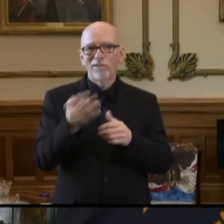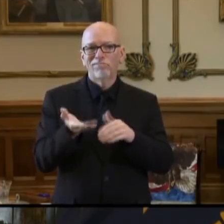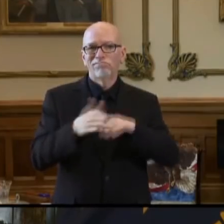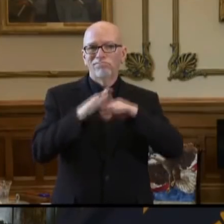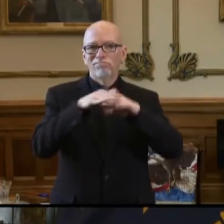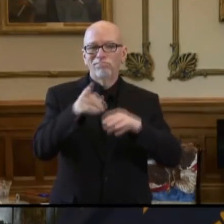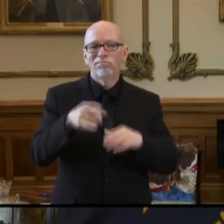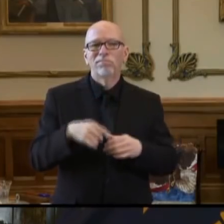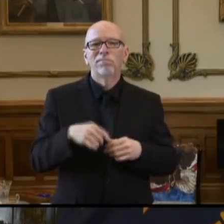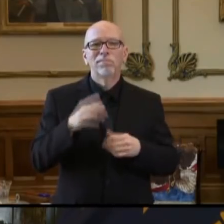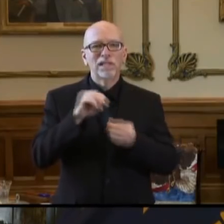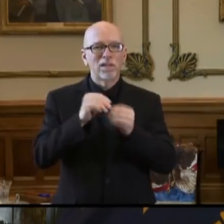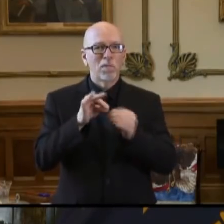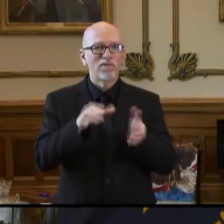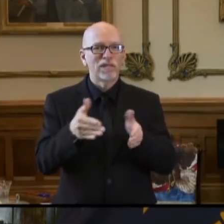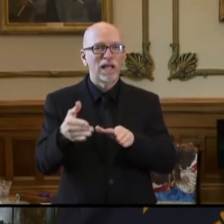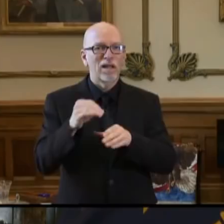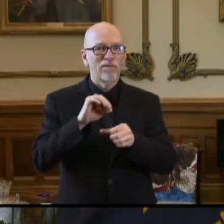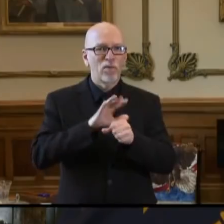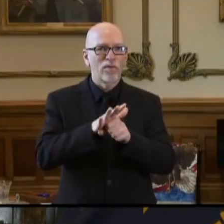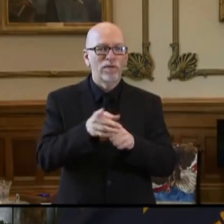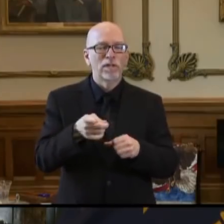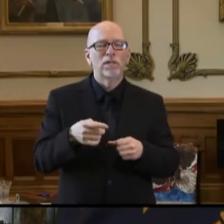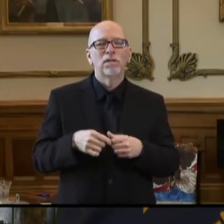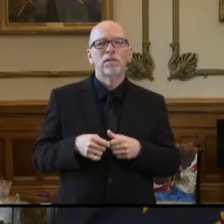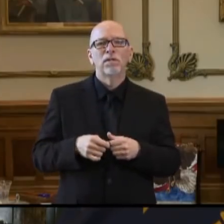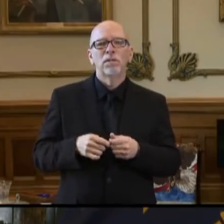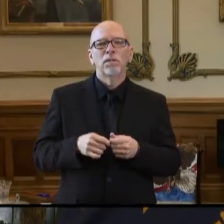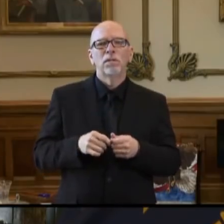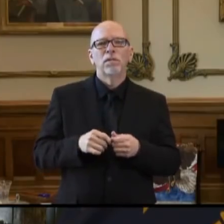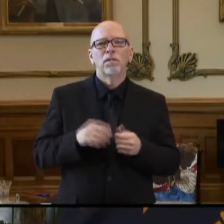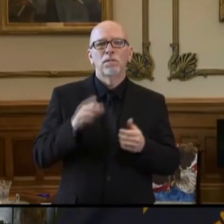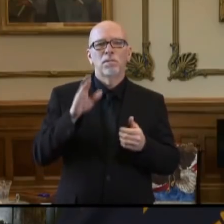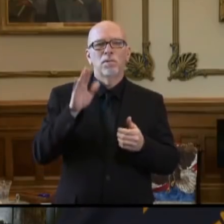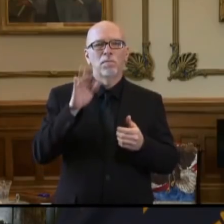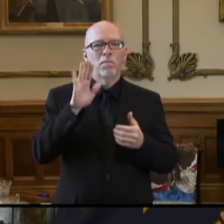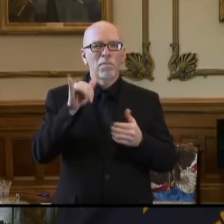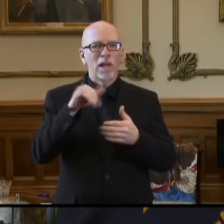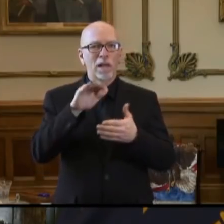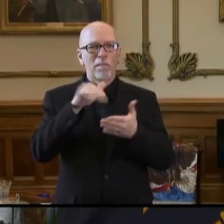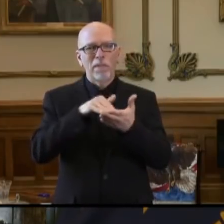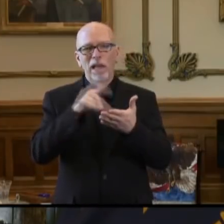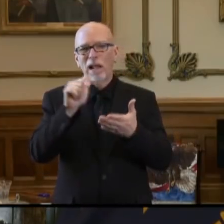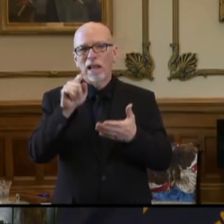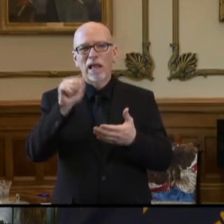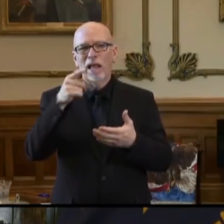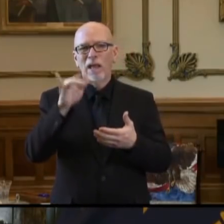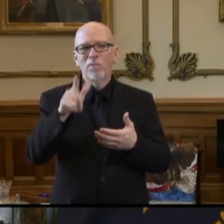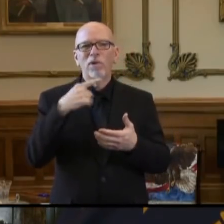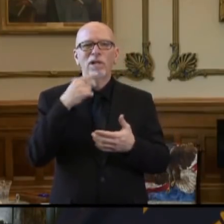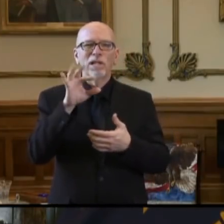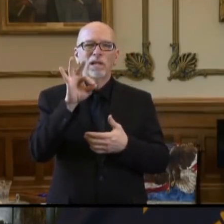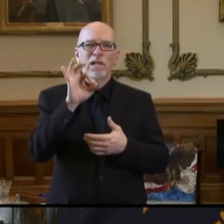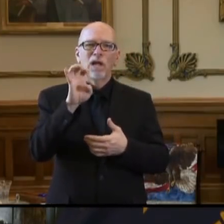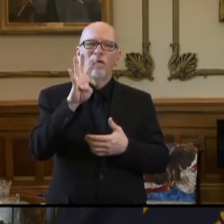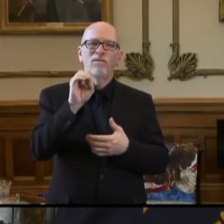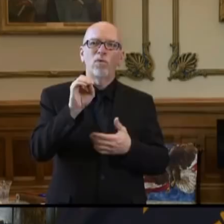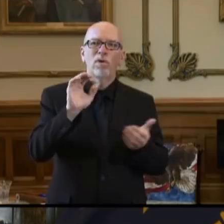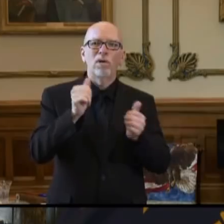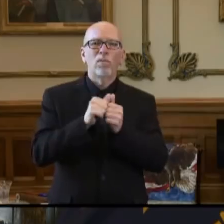WEEK THEY SAID INDIANA WOULD PROBABLY HAVE A 20 400 BED SHORTAGE. NOW IT LOOKS LIKE A FIVE THOUSAND SURPLUS. THE NUMBER OF BEDS, THE POCKET 19